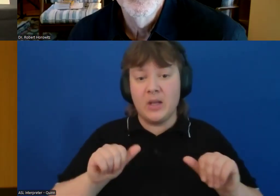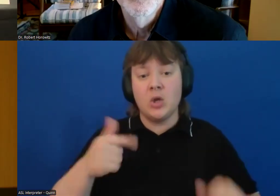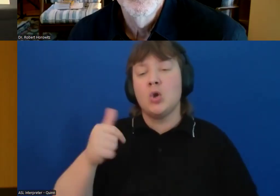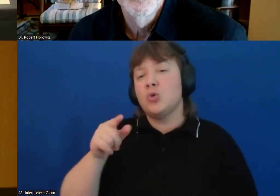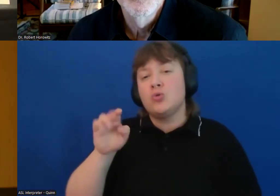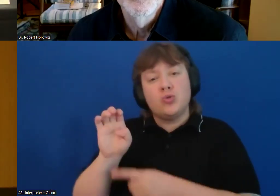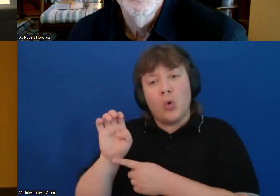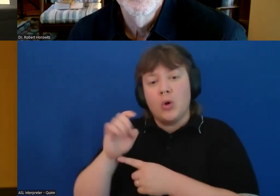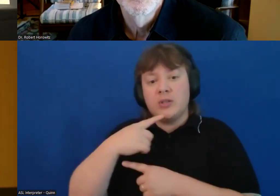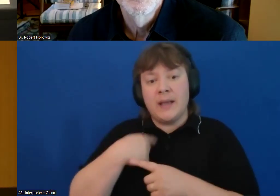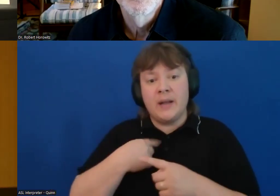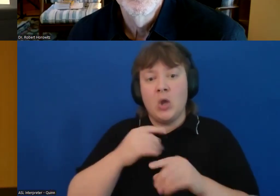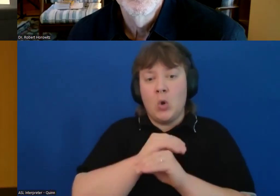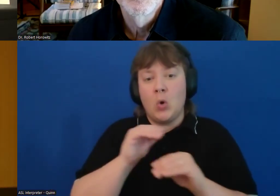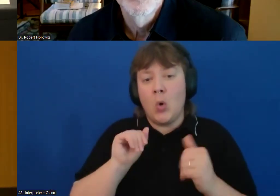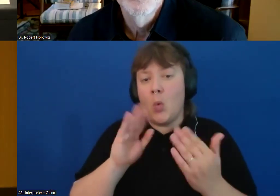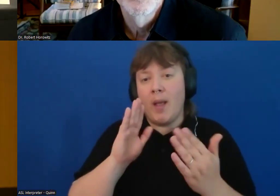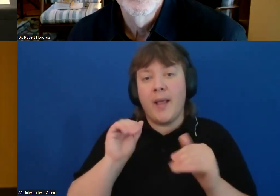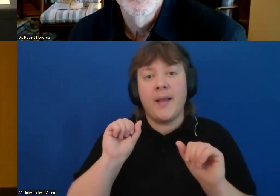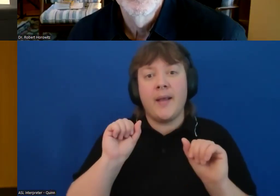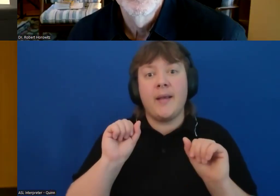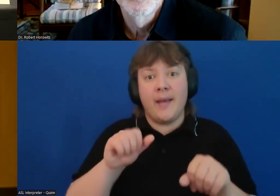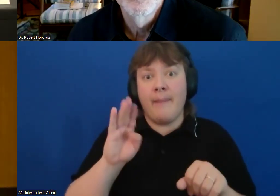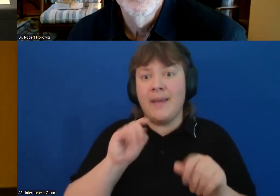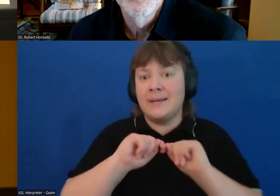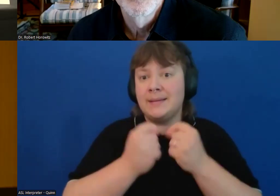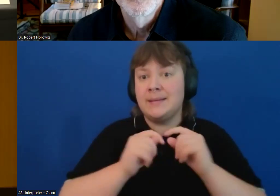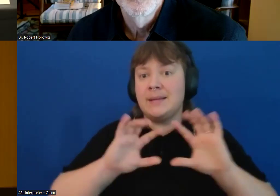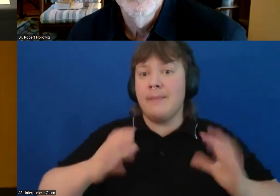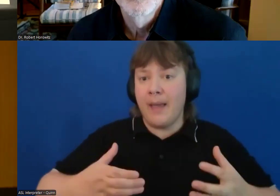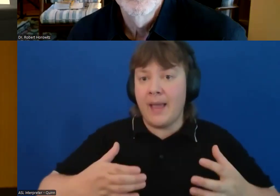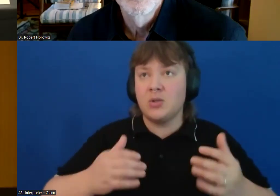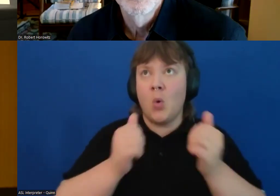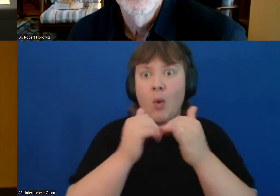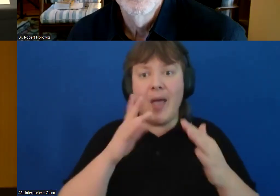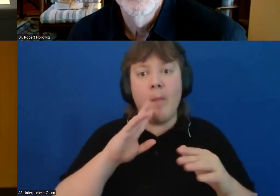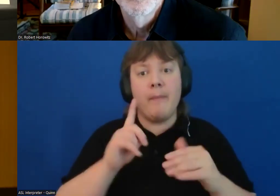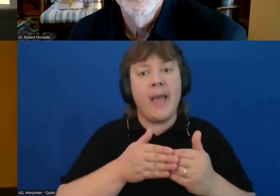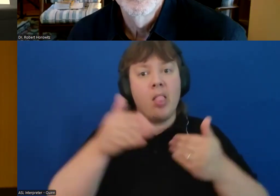a team-based activity that's not longitudinal. I think but I I think we need to be very mindful